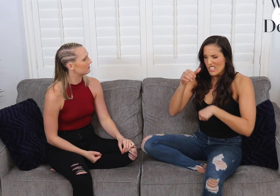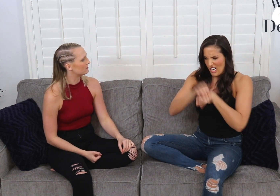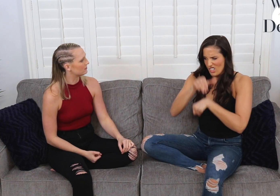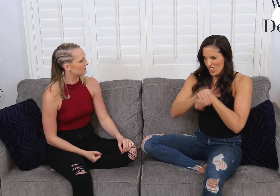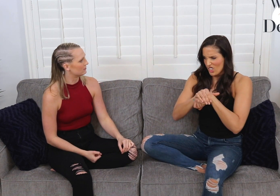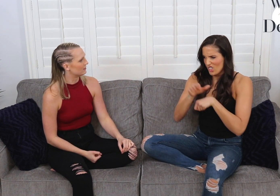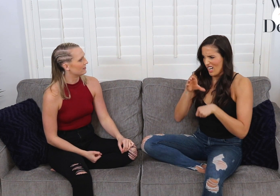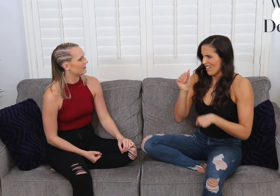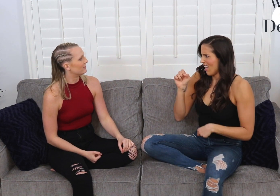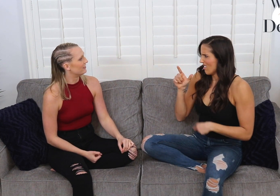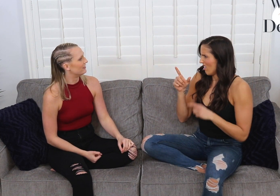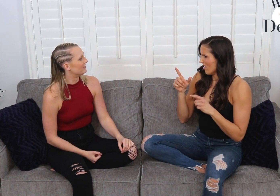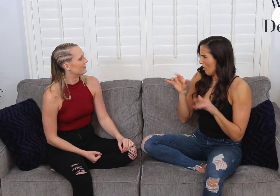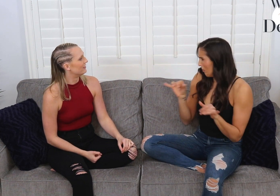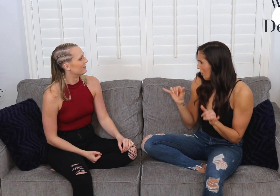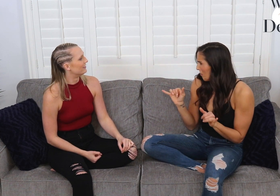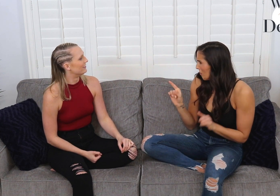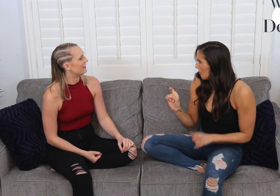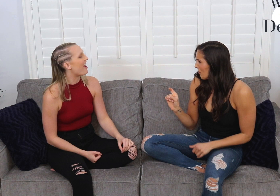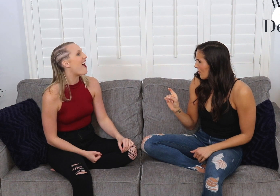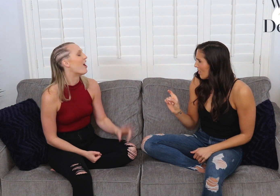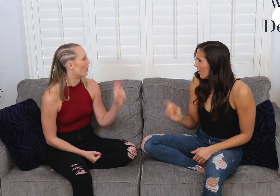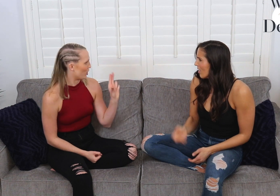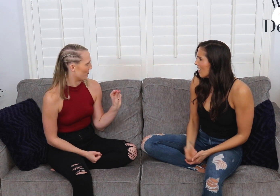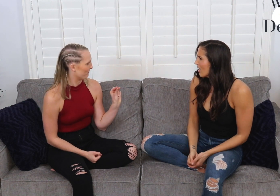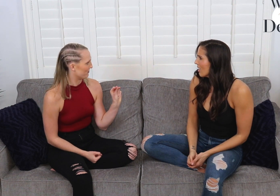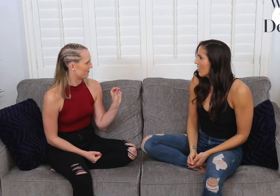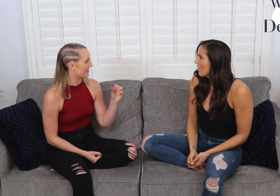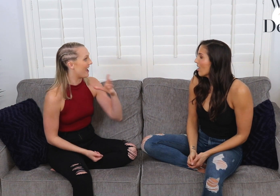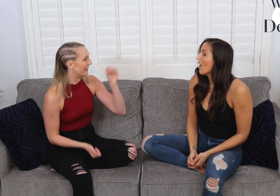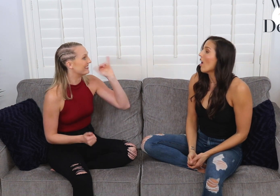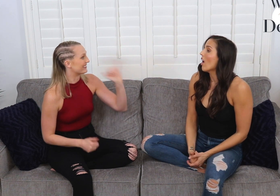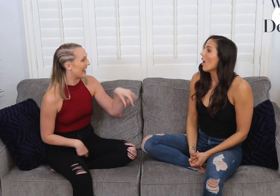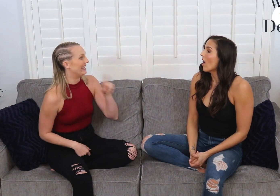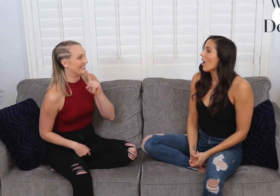So it's English and American Sign Language the same? Uh...no.